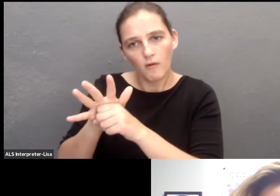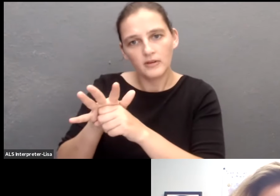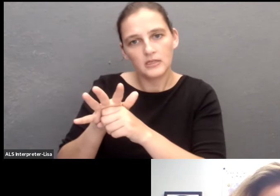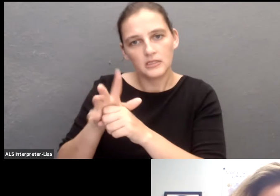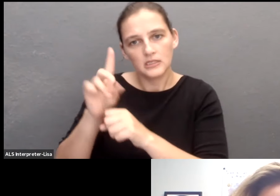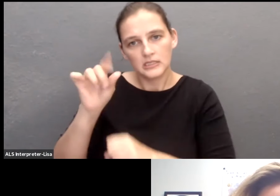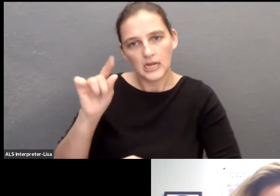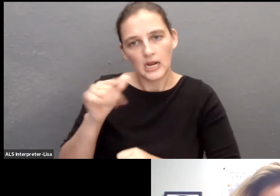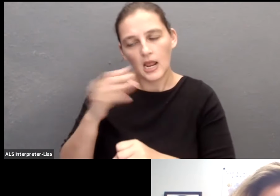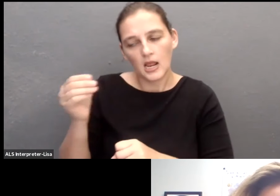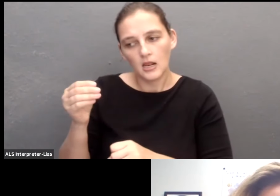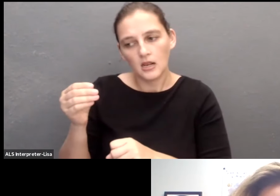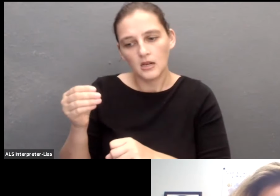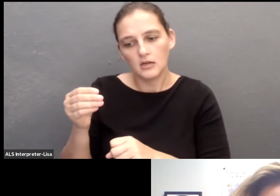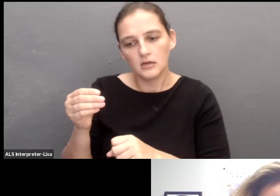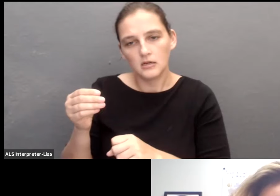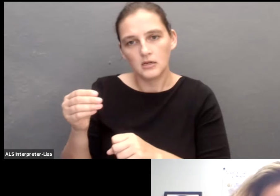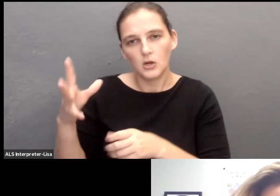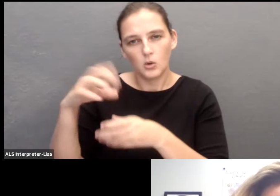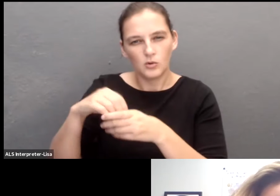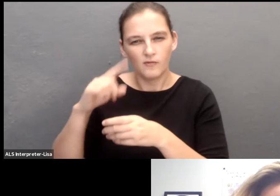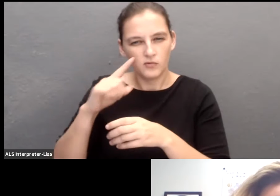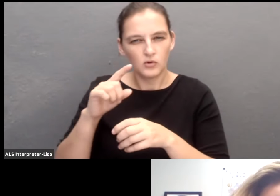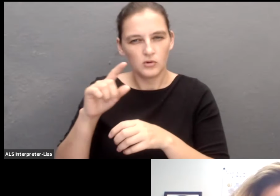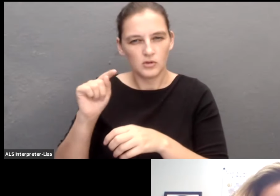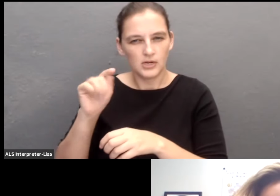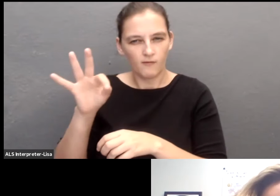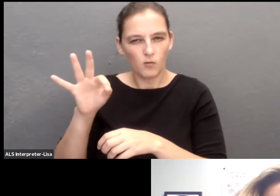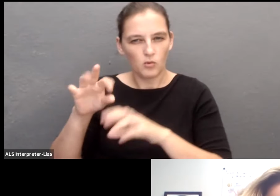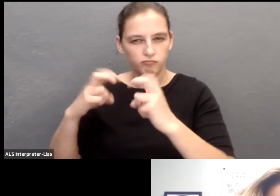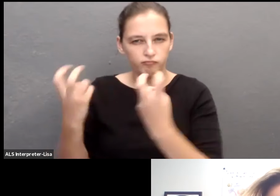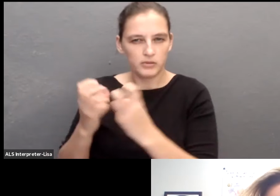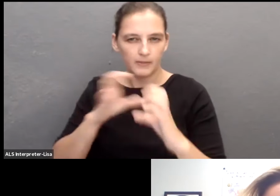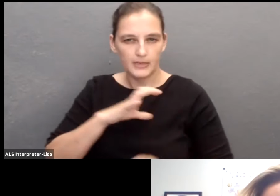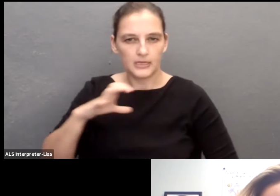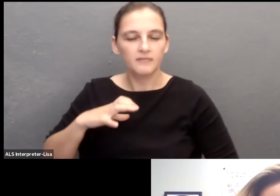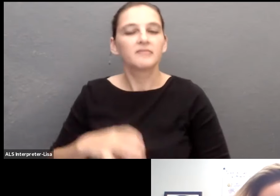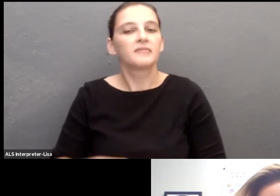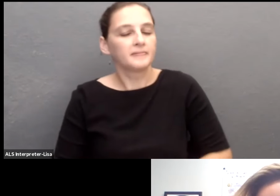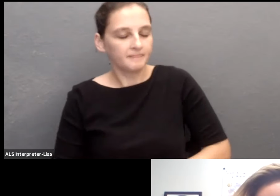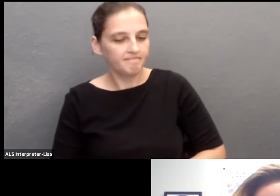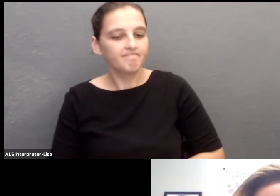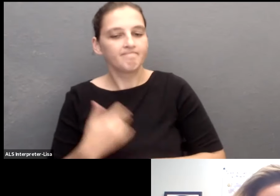also including on Task Force. Dr.Weaver: Yeah, so I will tell you from it from a data